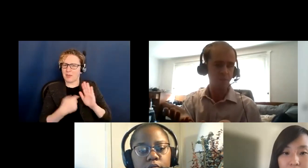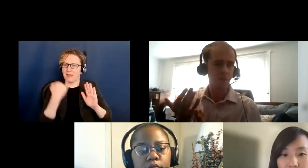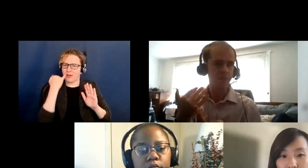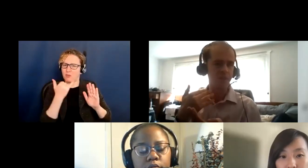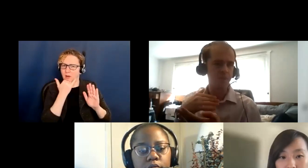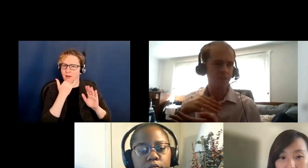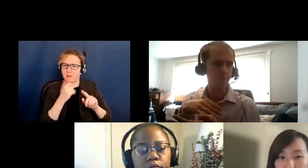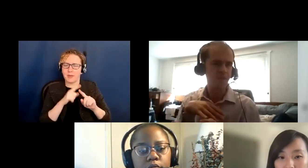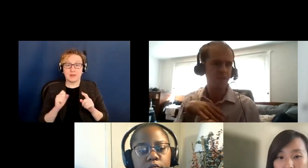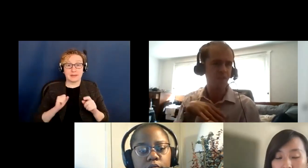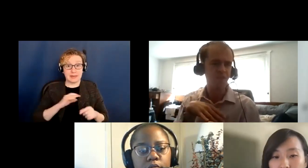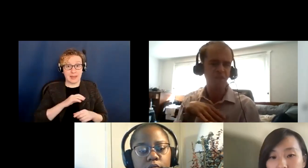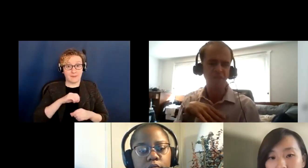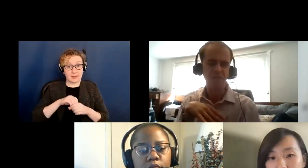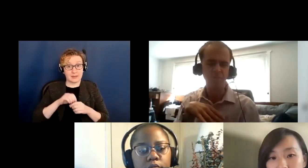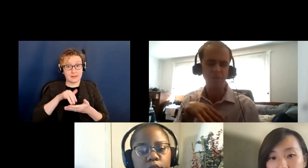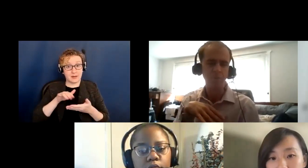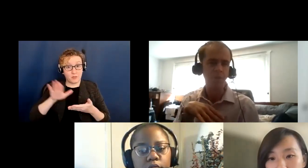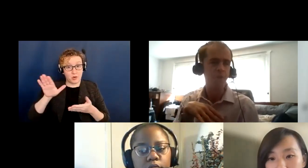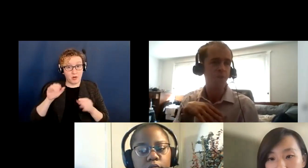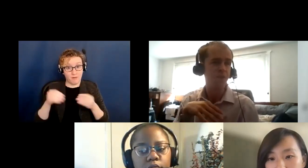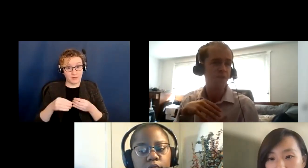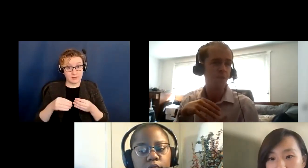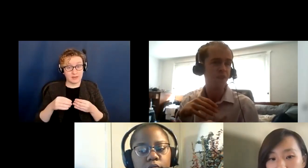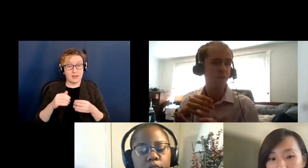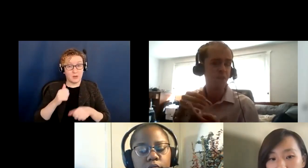abroad office that was set up as a liaison to the Disability Resource Center?